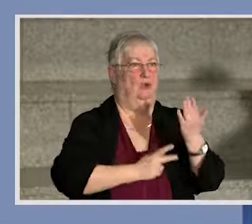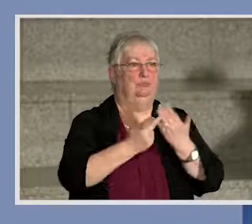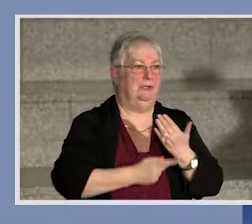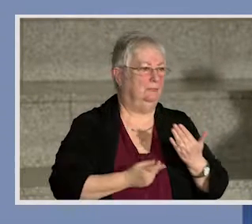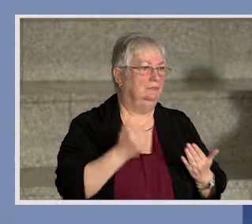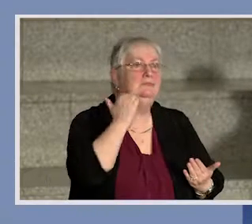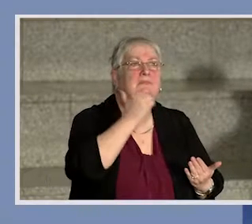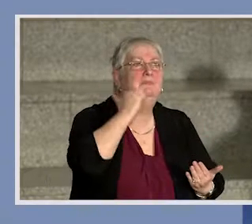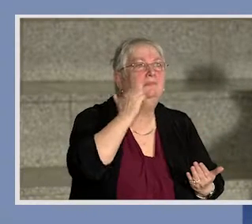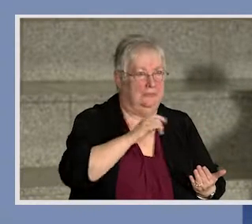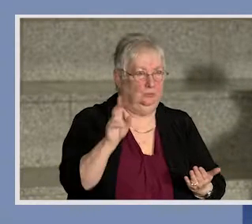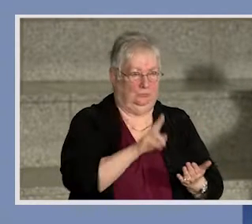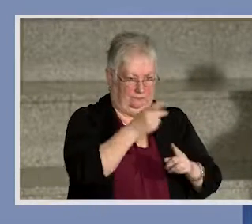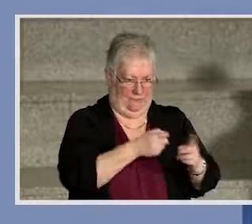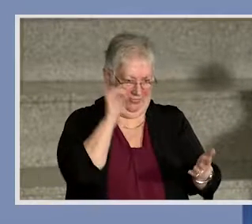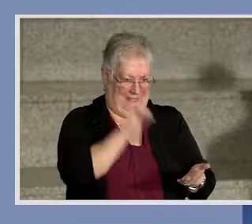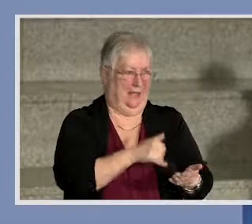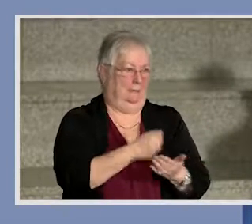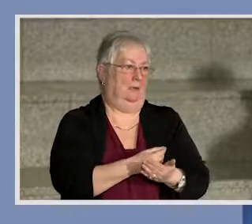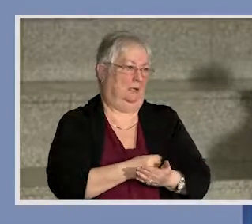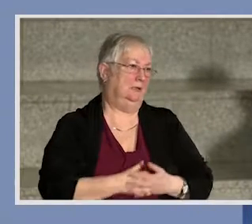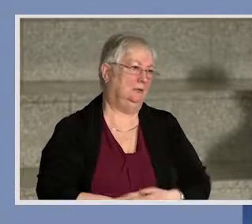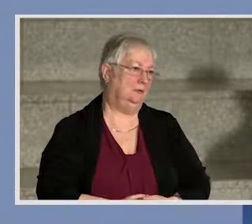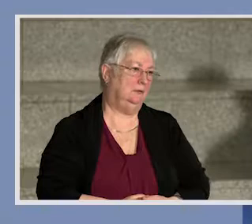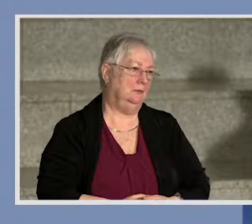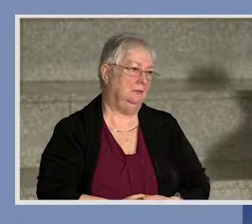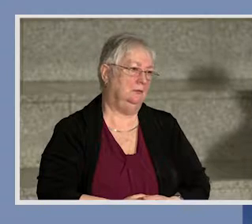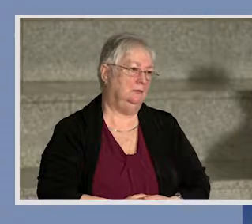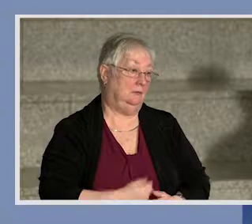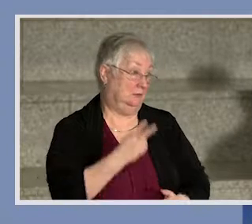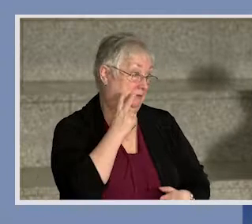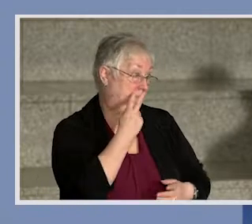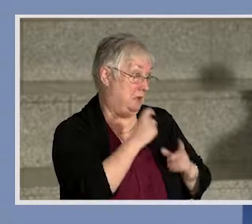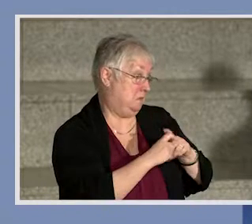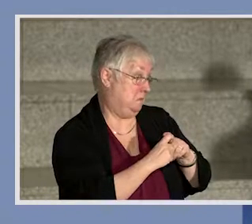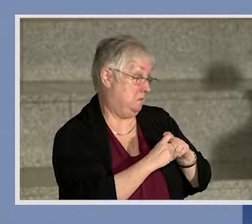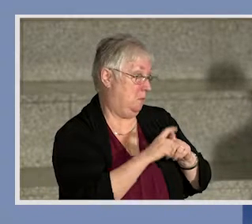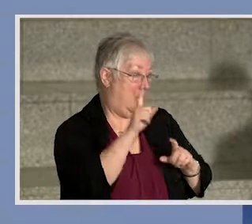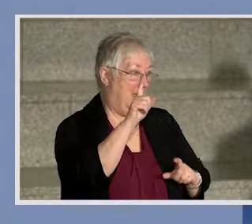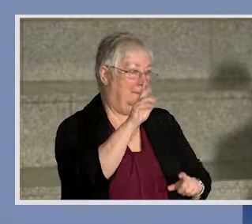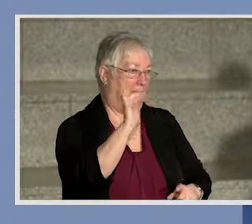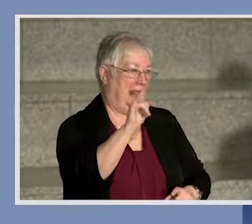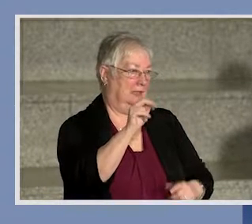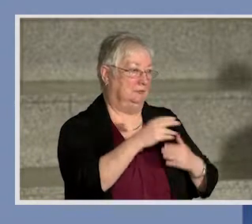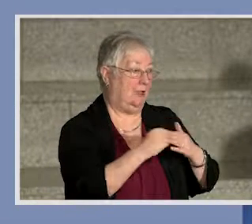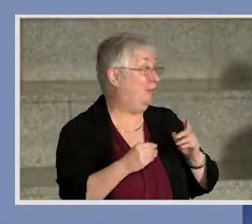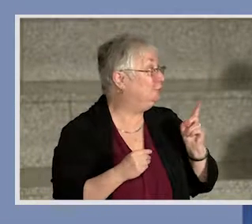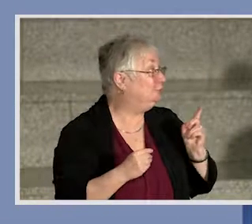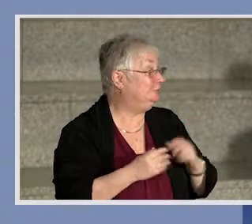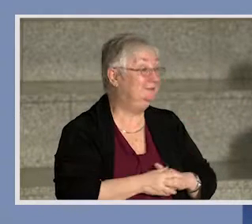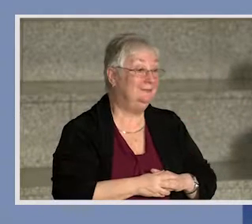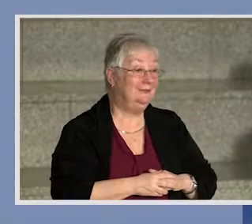THE SMALLER BUBBLE, A BILLION DOLLARS, STILL A SIGNIFICANT AMOUNT, PAYS FOR WHAT WE CALL CAPITAL IMPROVEMENTS.